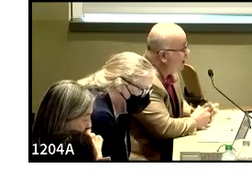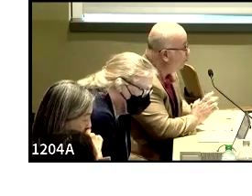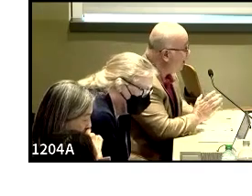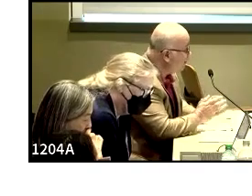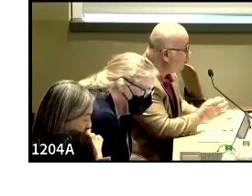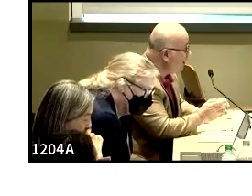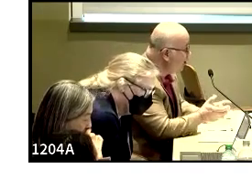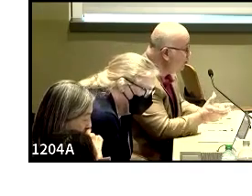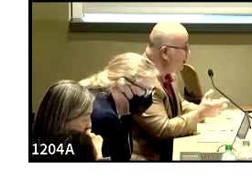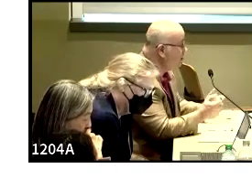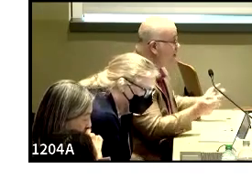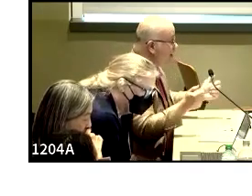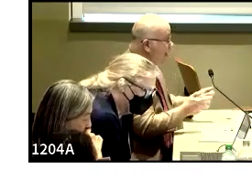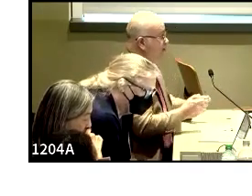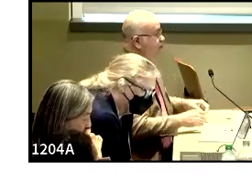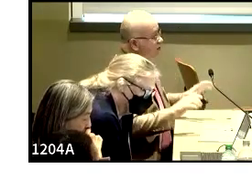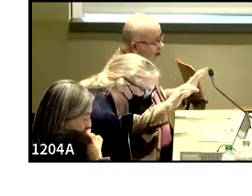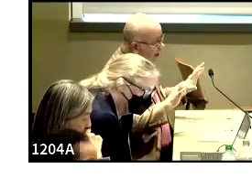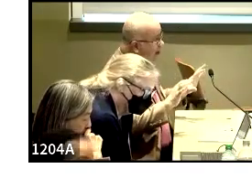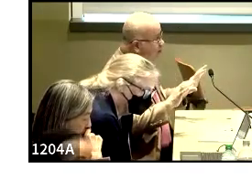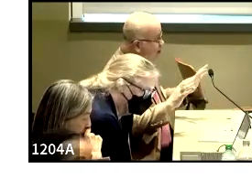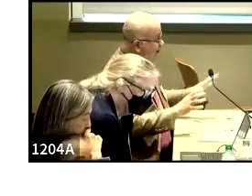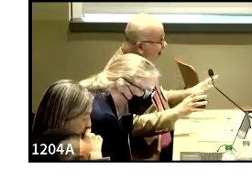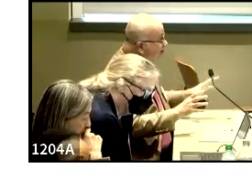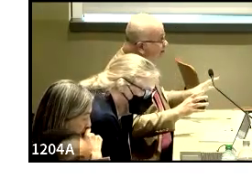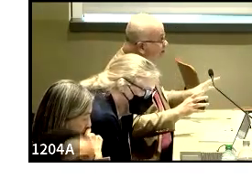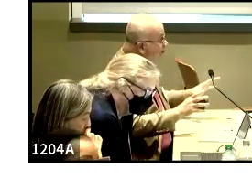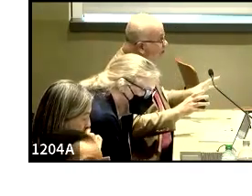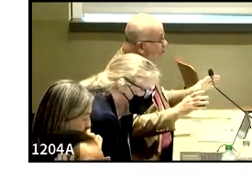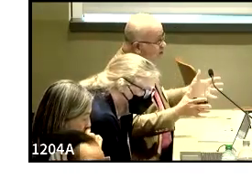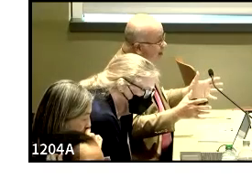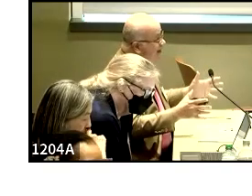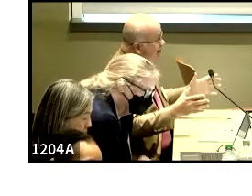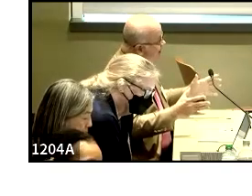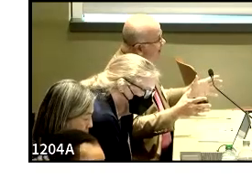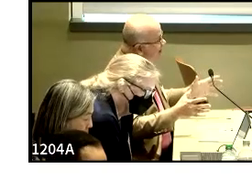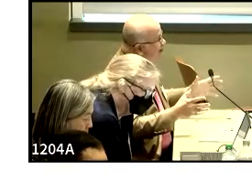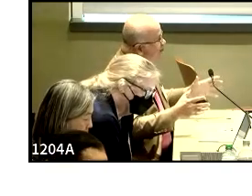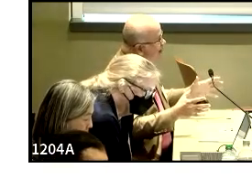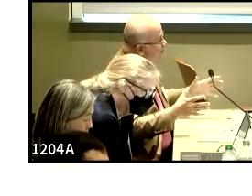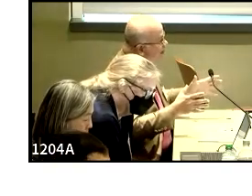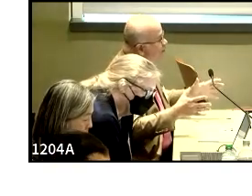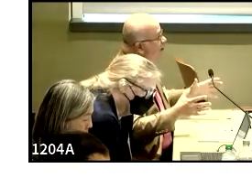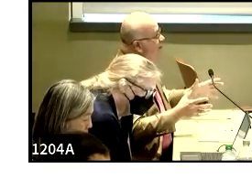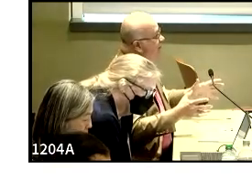Whatever we can do to connect those, and I know it's a lot, but to me, the CDC is very well made